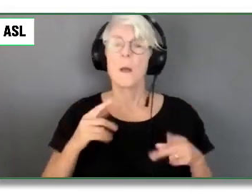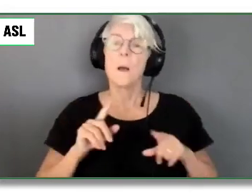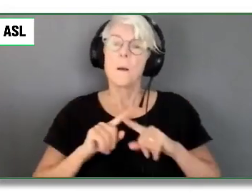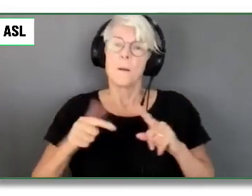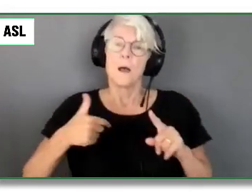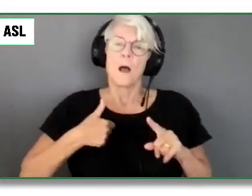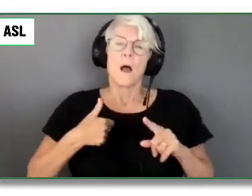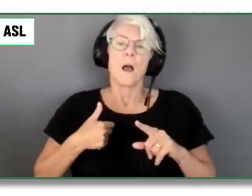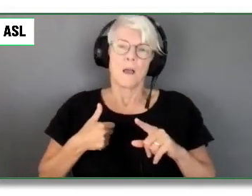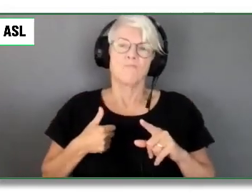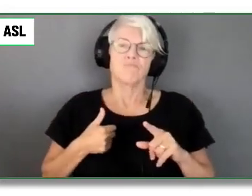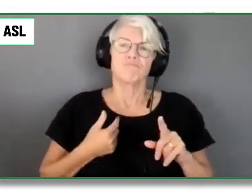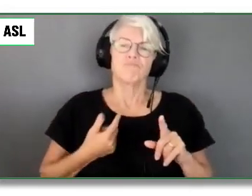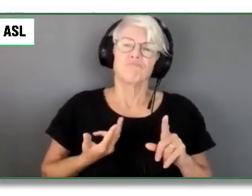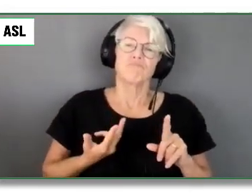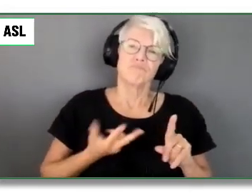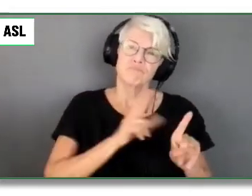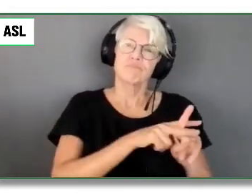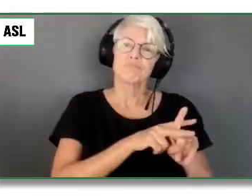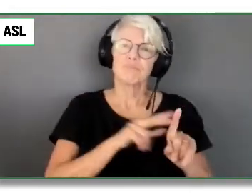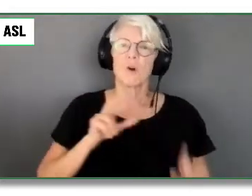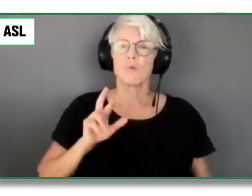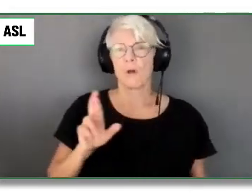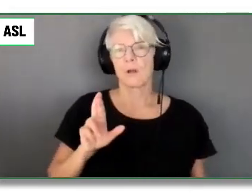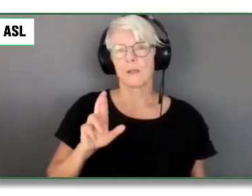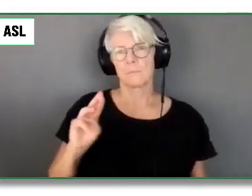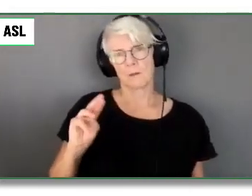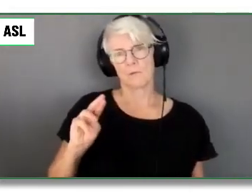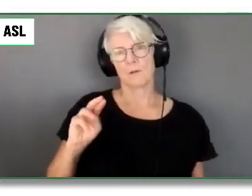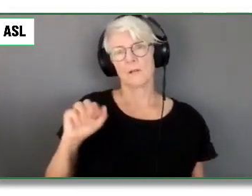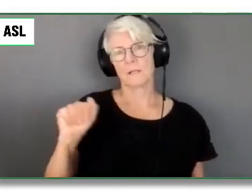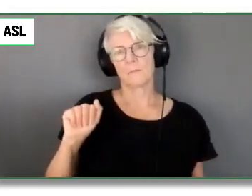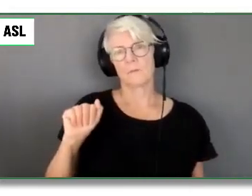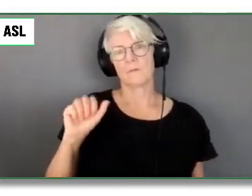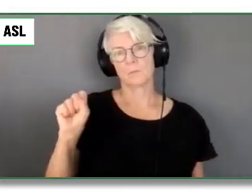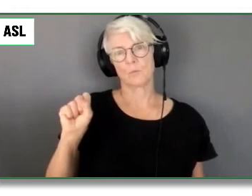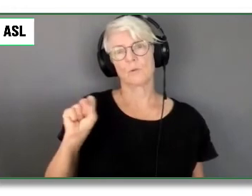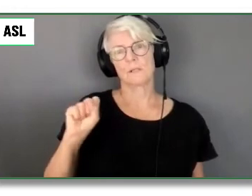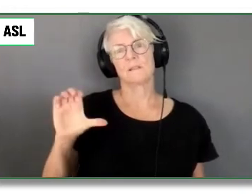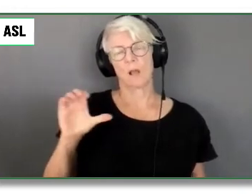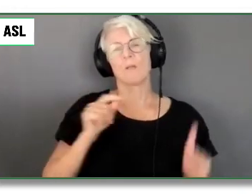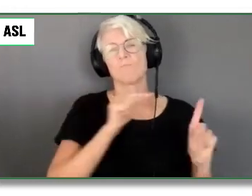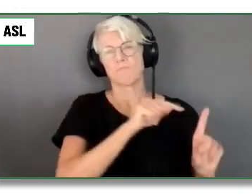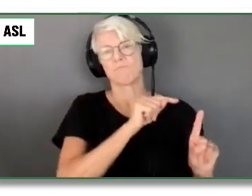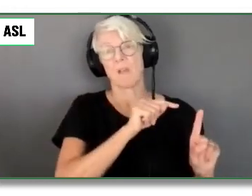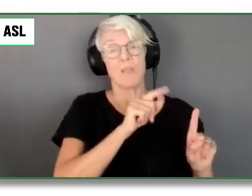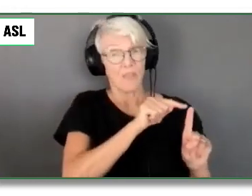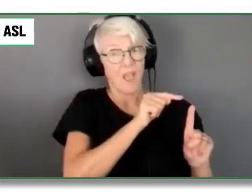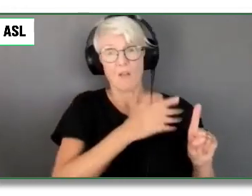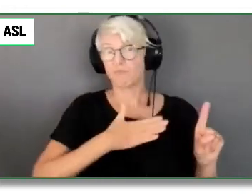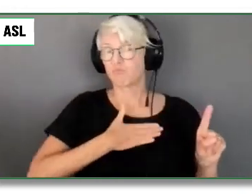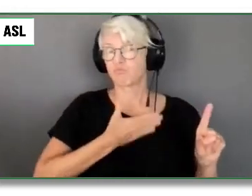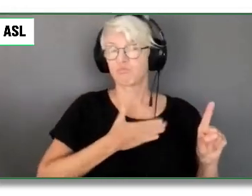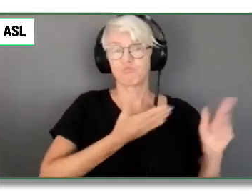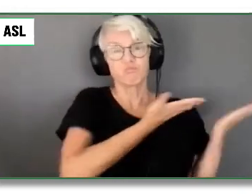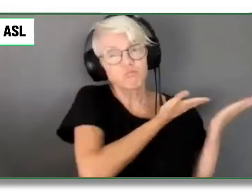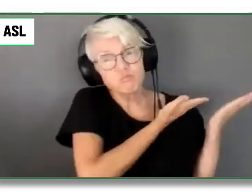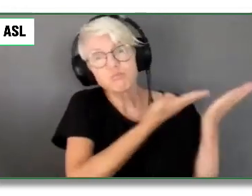Adaptive Sports. They they take it anywhere wherever you are. Okay oh wonderful